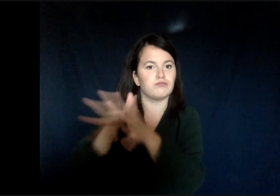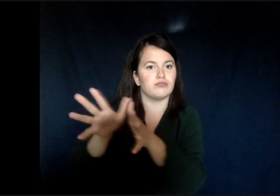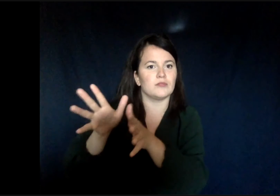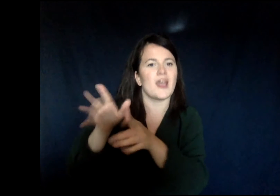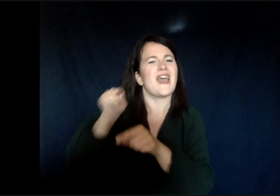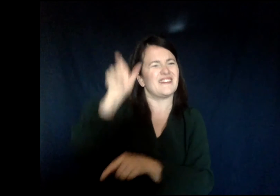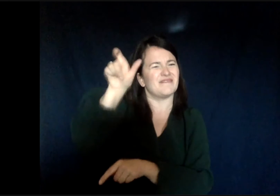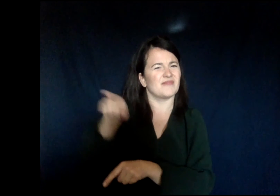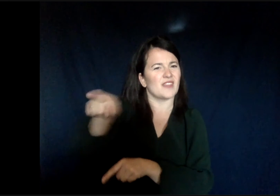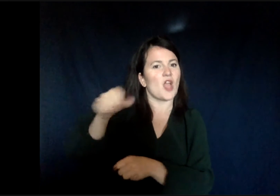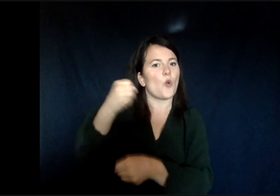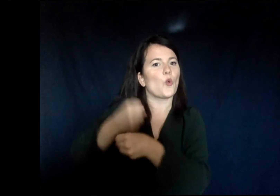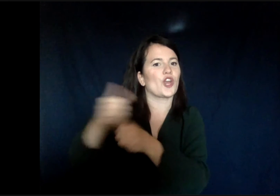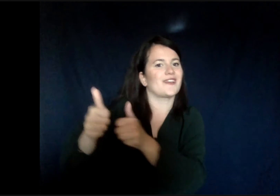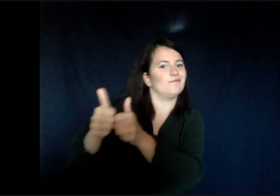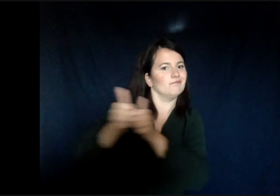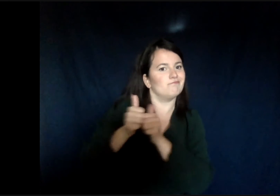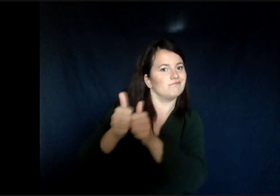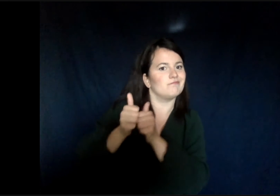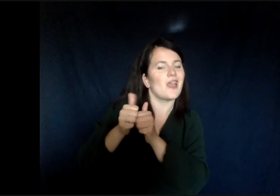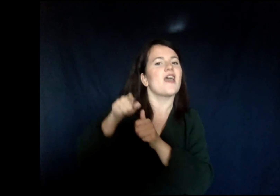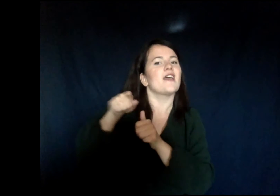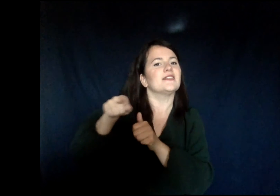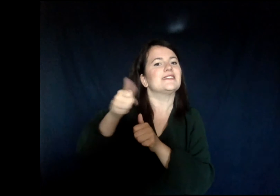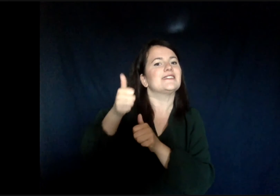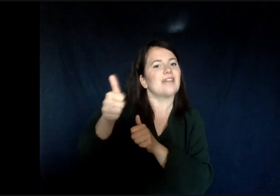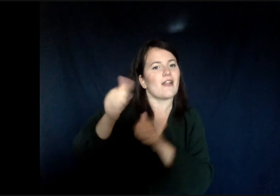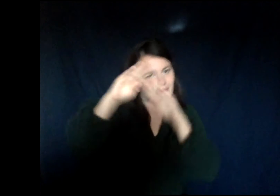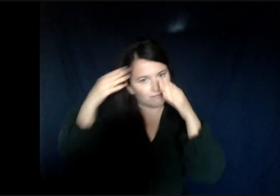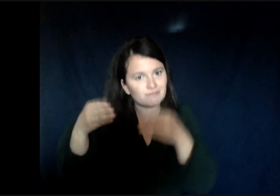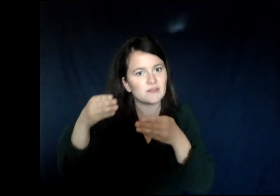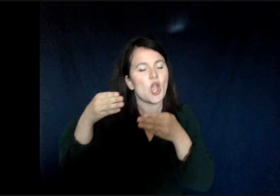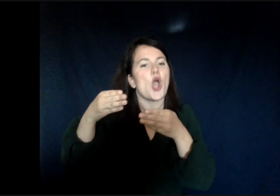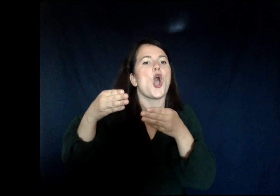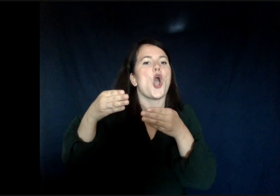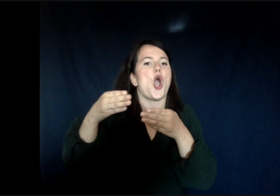in the context of COVID-19 crisis. I won't deal with these aspects also.